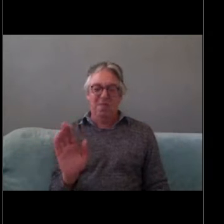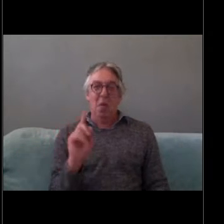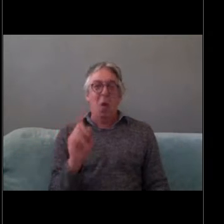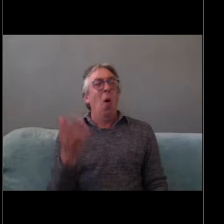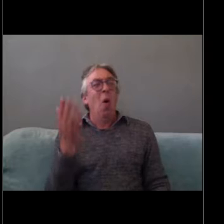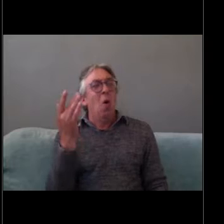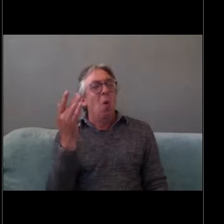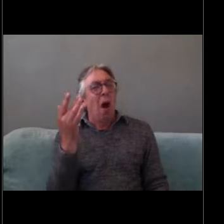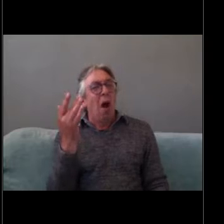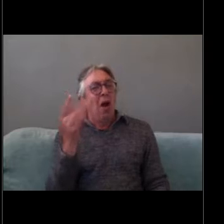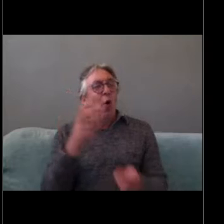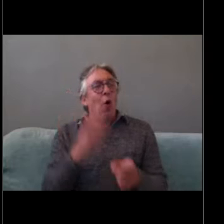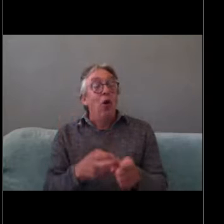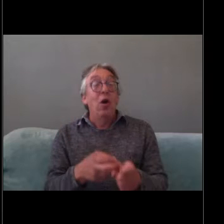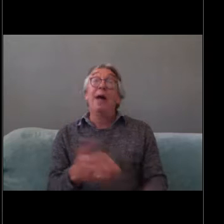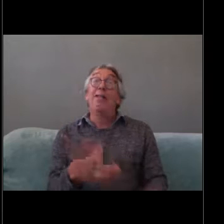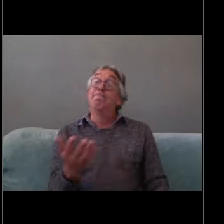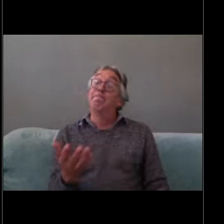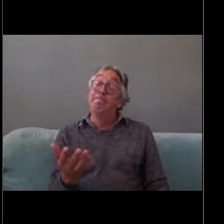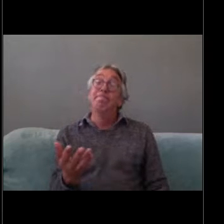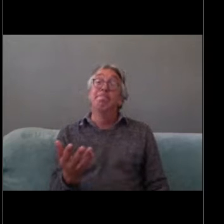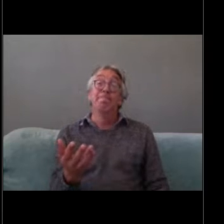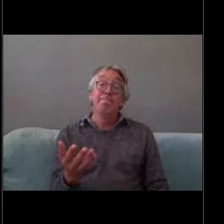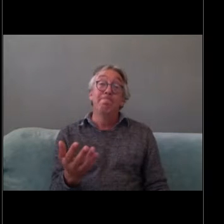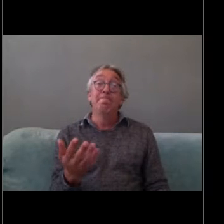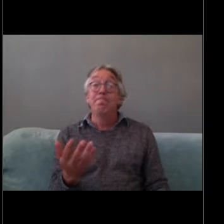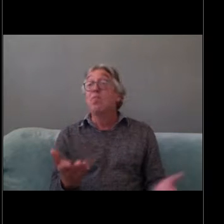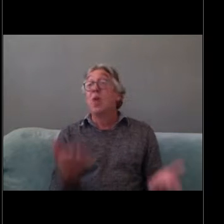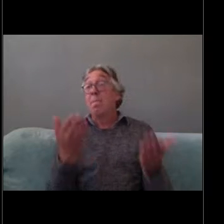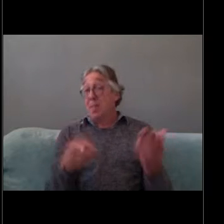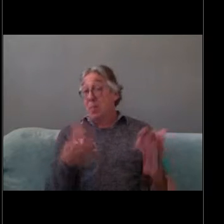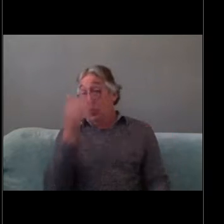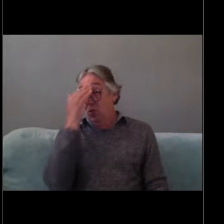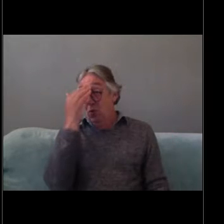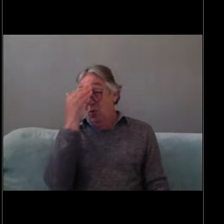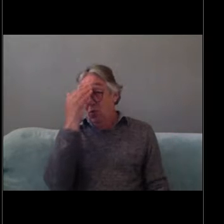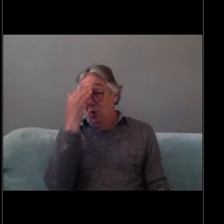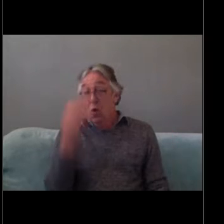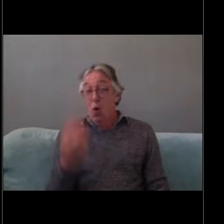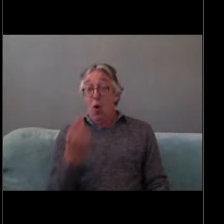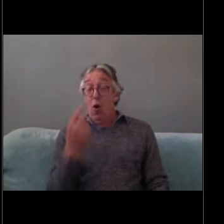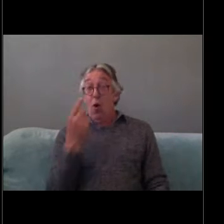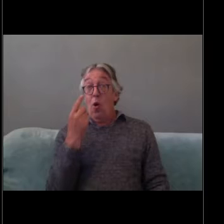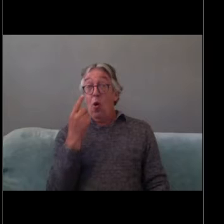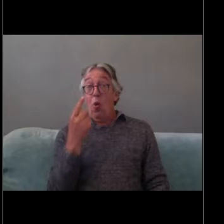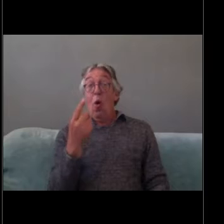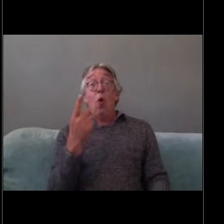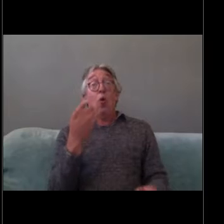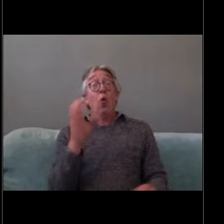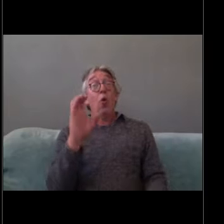Because one of the key requirements of the cohesion policy is to look